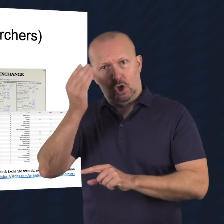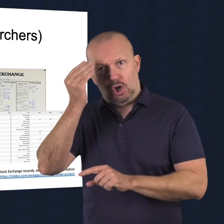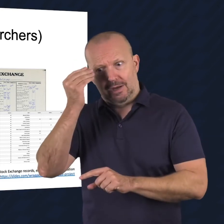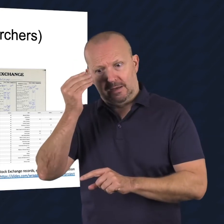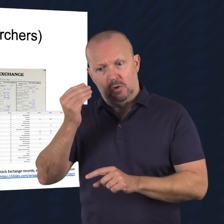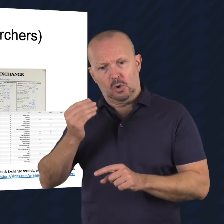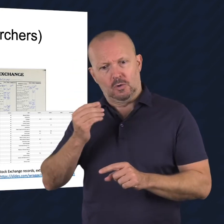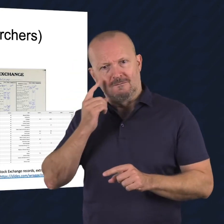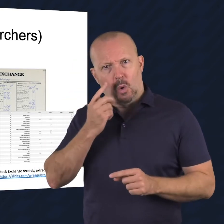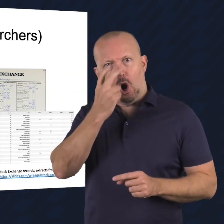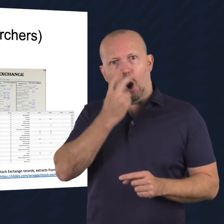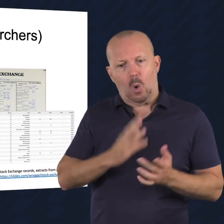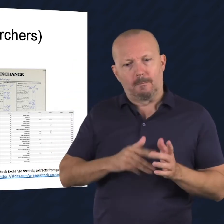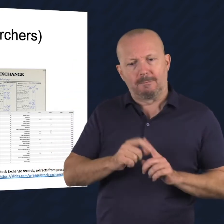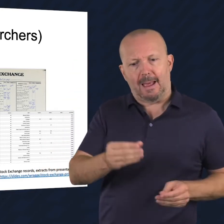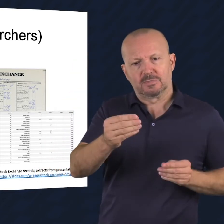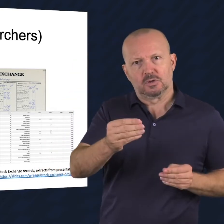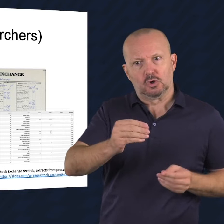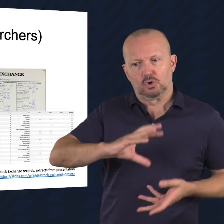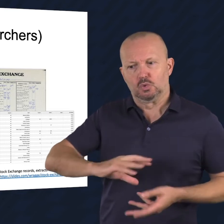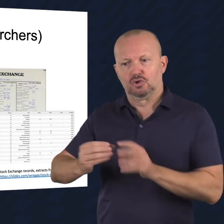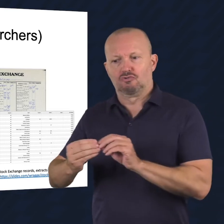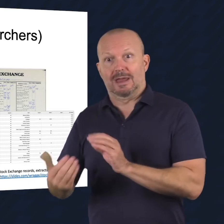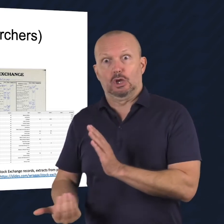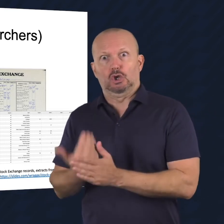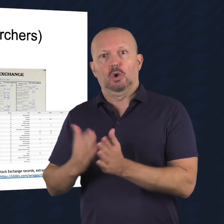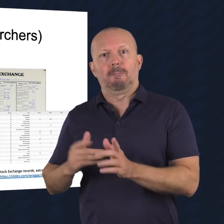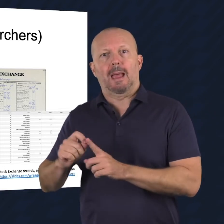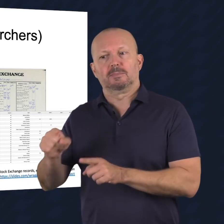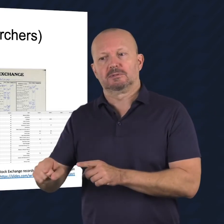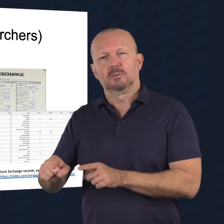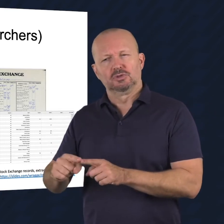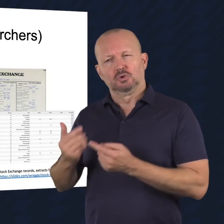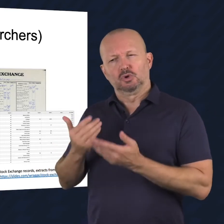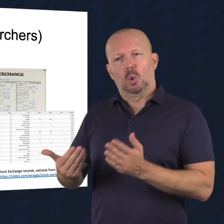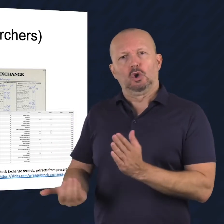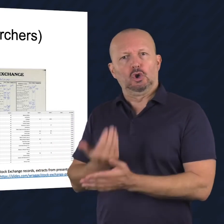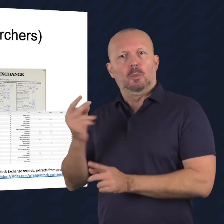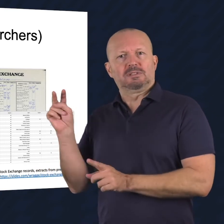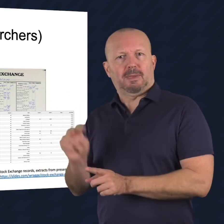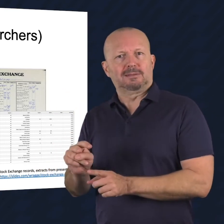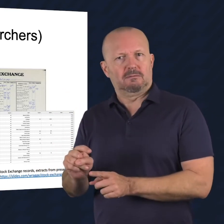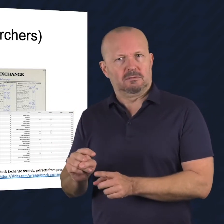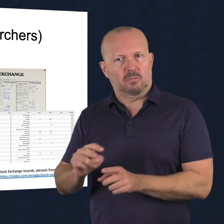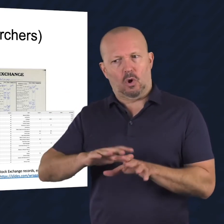and historic maps to generate new maps. In doing so, generating new perspectives on the landscape that we occupy.